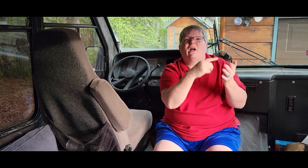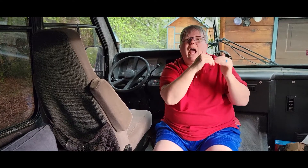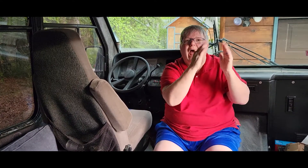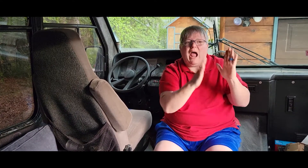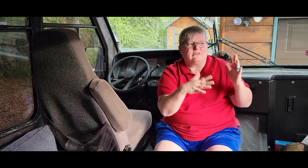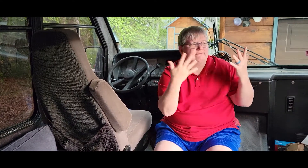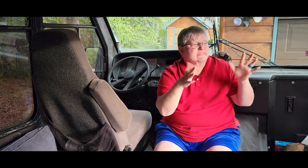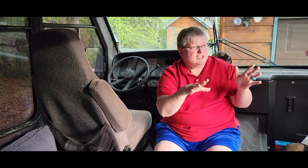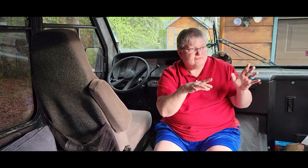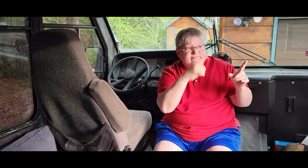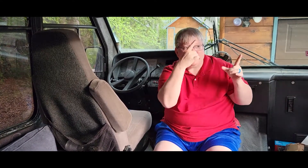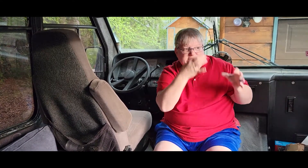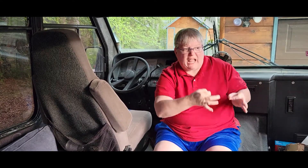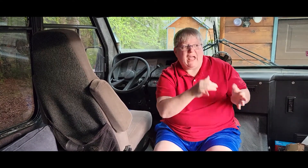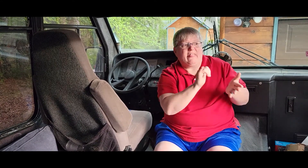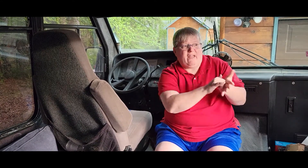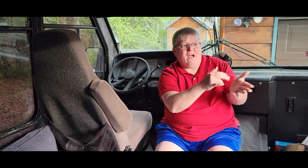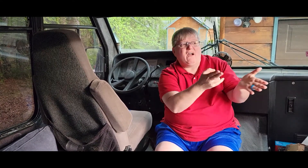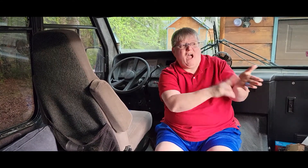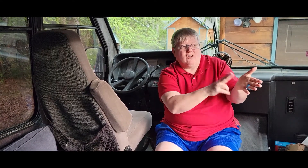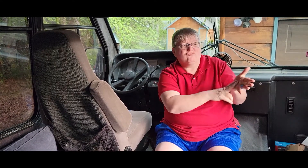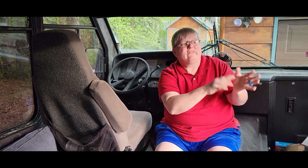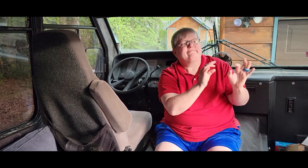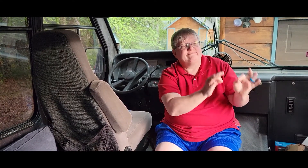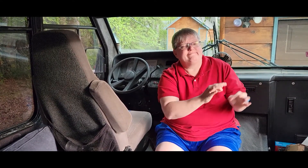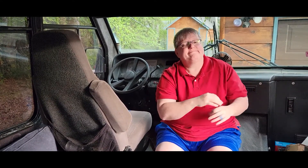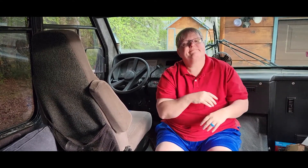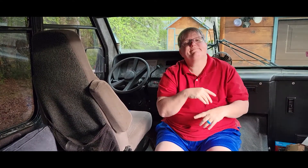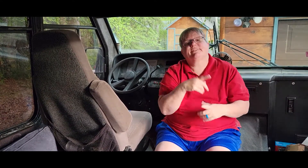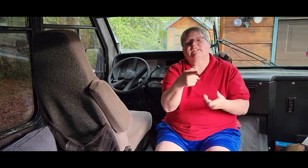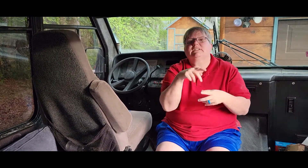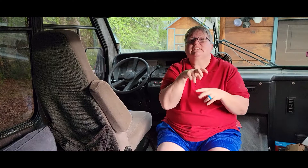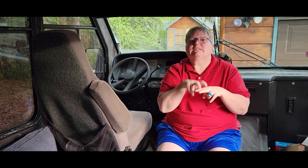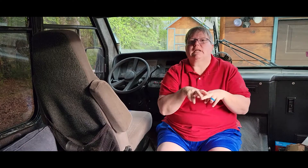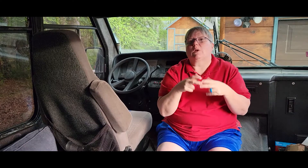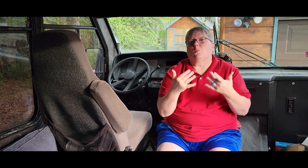talking about the house and the contracts and they decided on that one. And so she was sitting